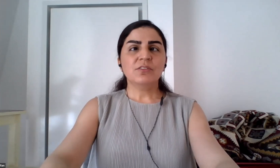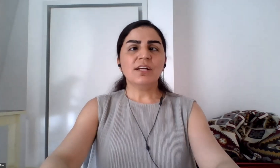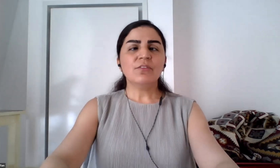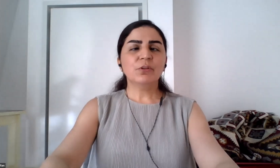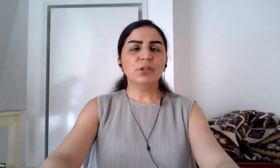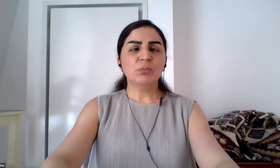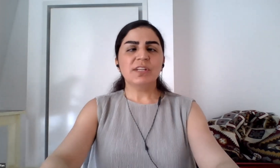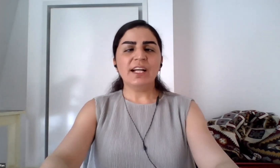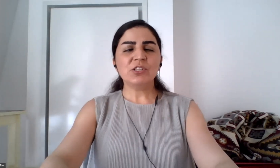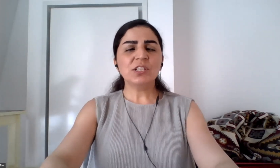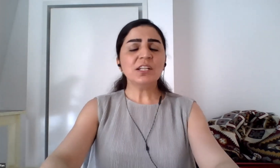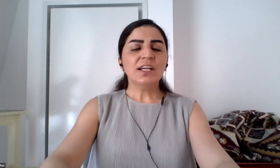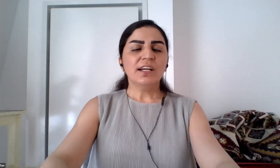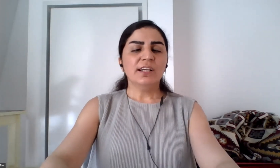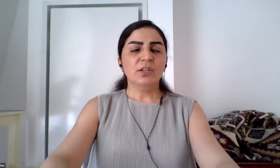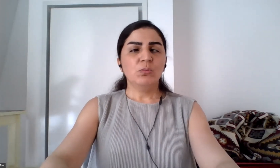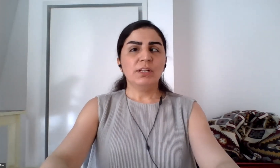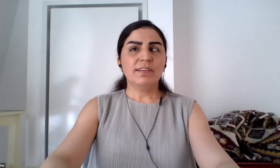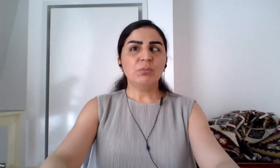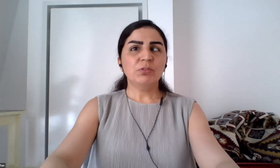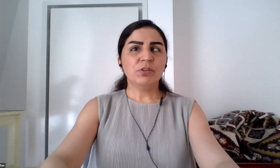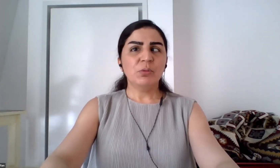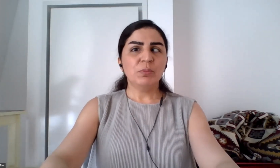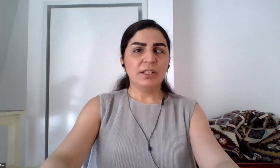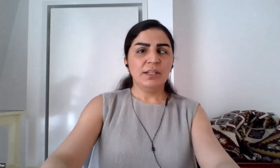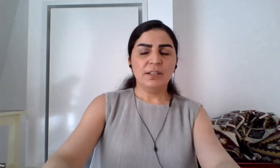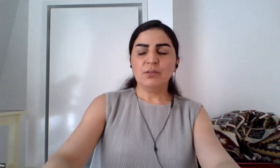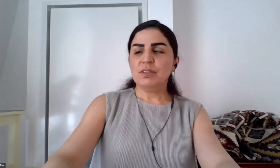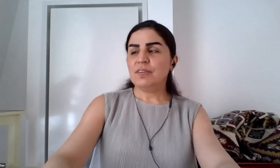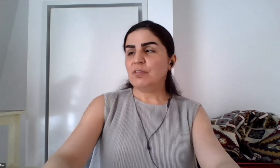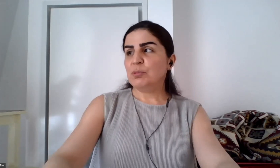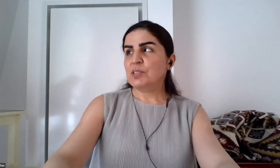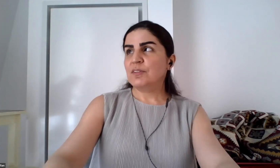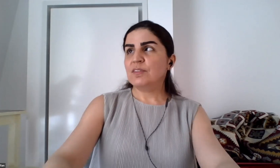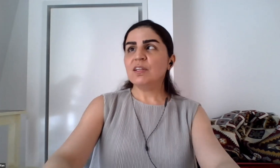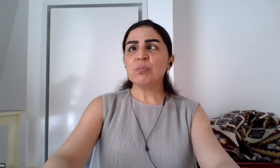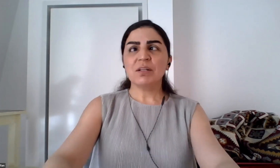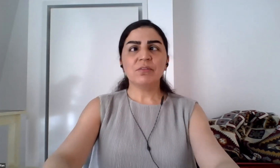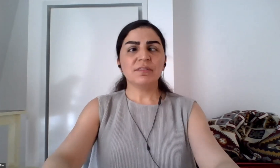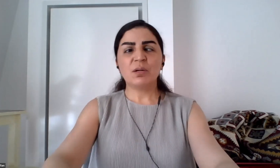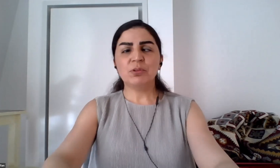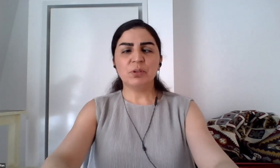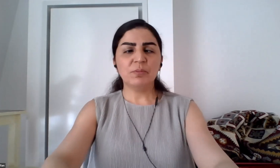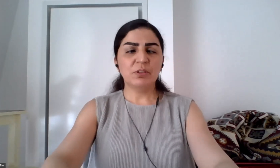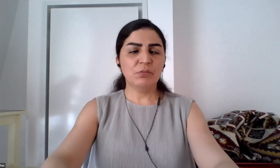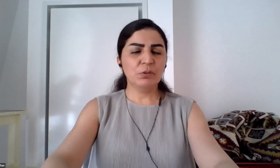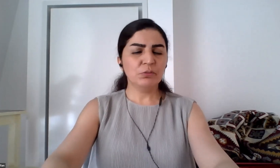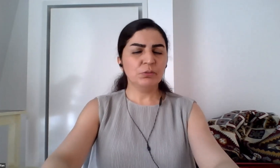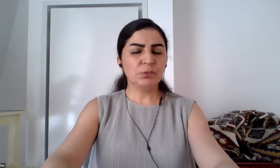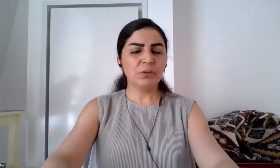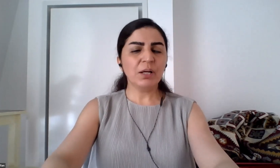a small panel to see a couple of examples of how guidance , policy, has been transformed into